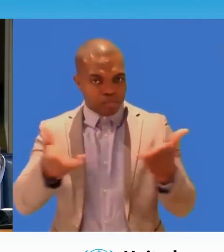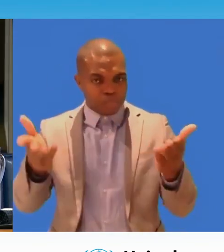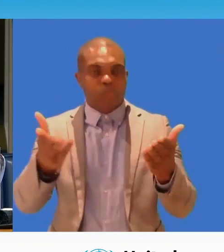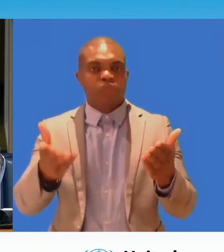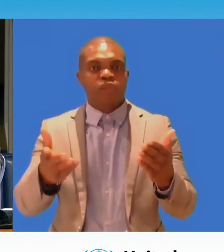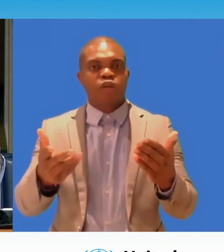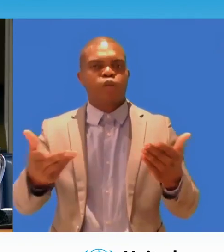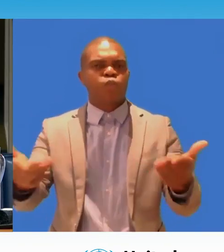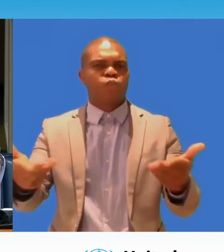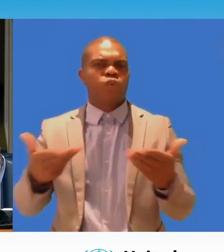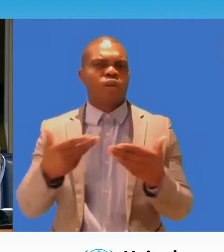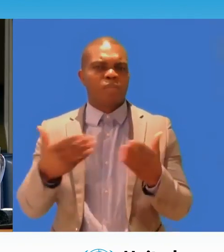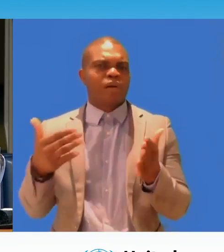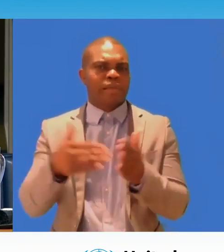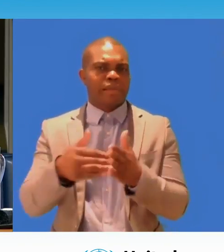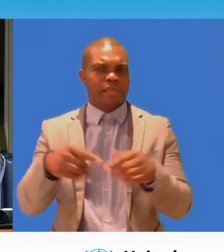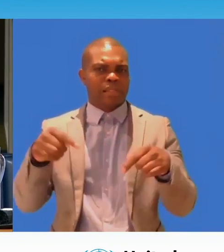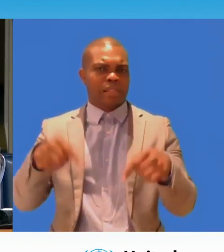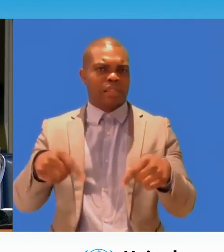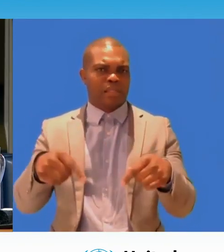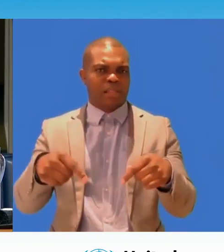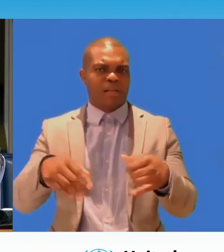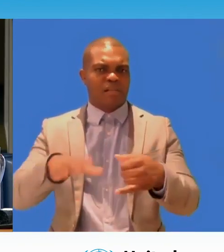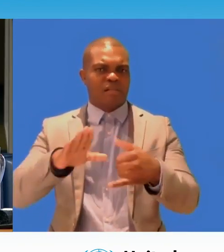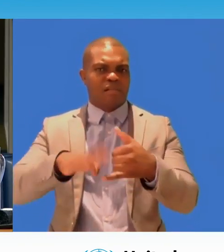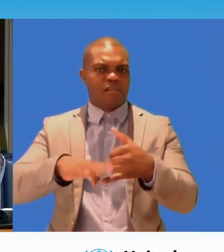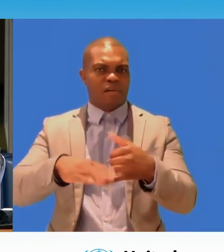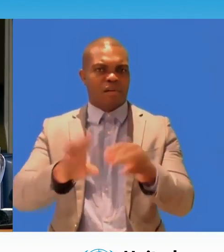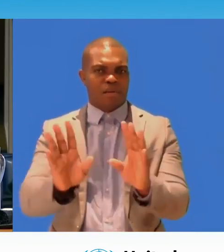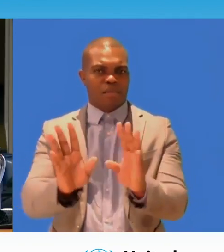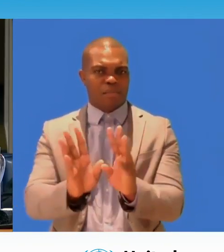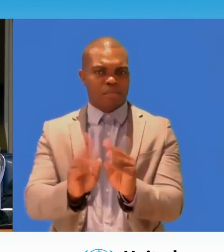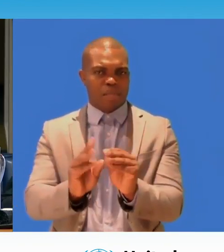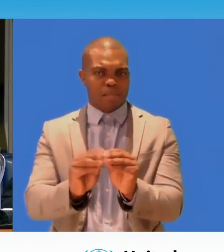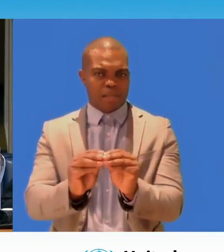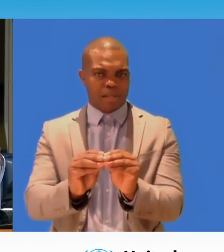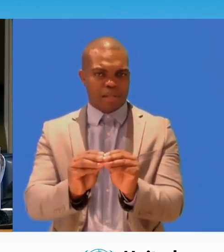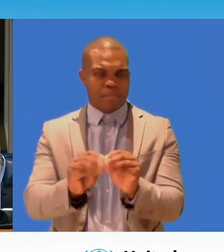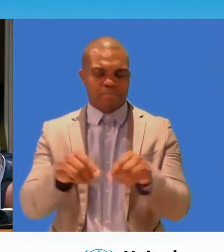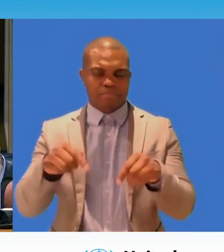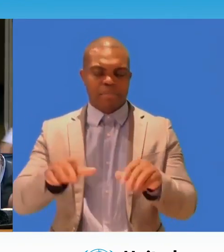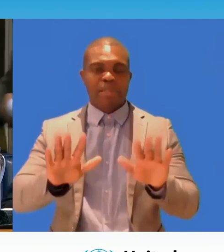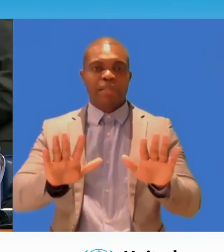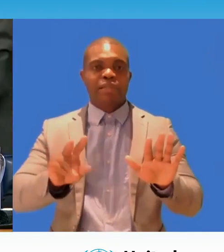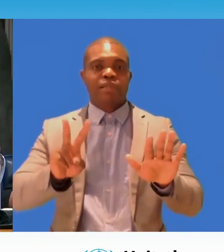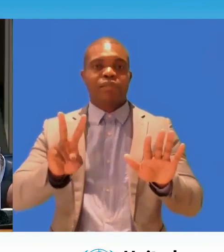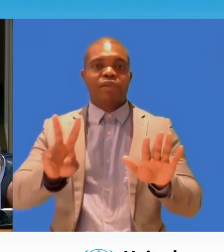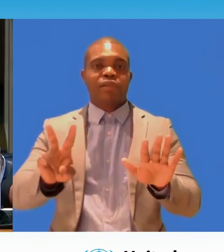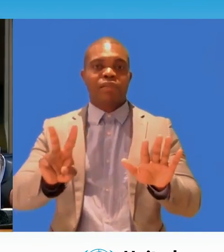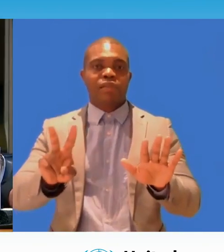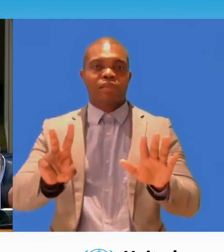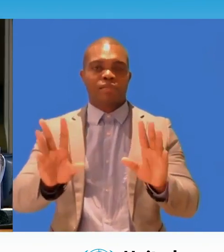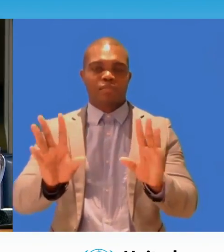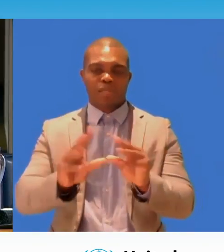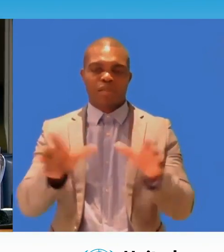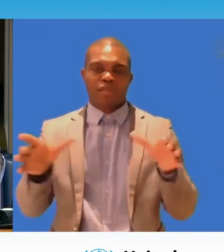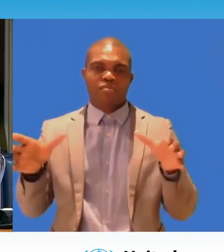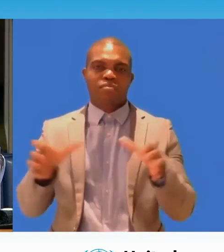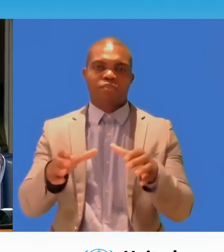all today to the final meeting of the 17th session of the CP namely the interactive dialogue among